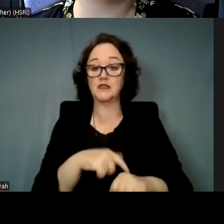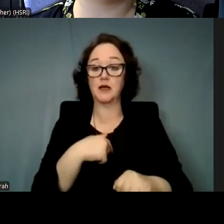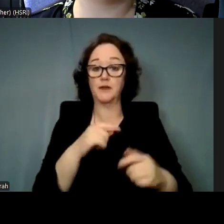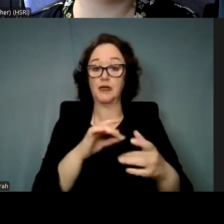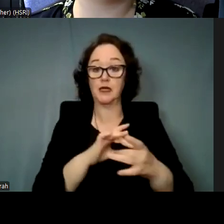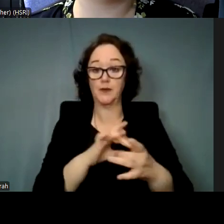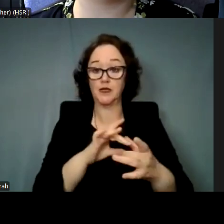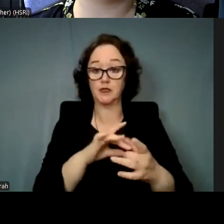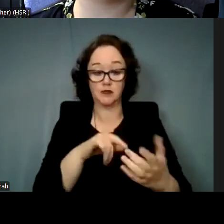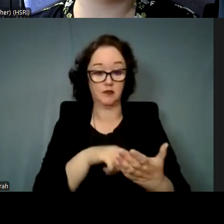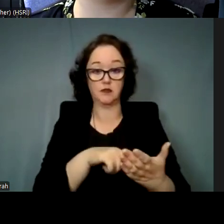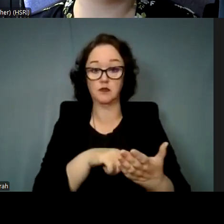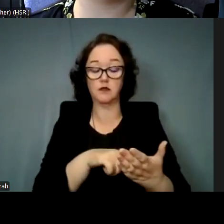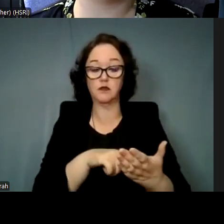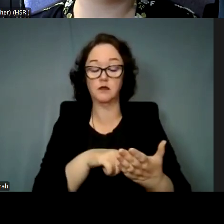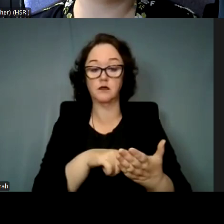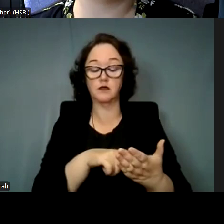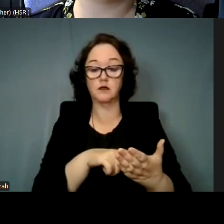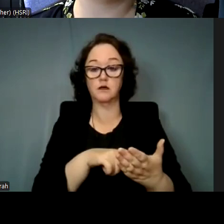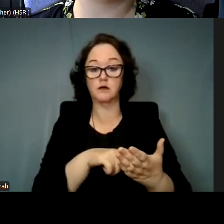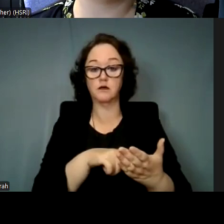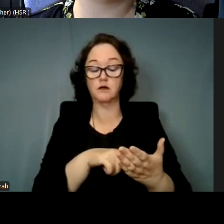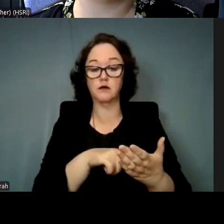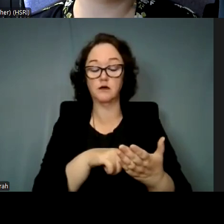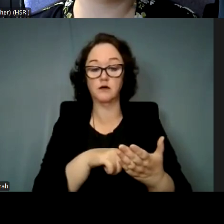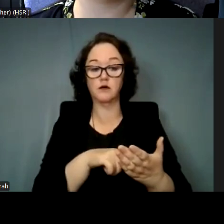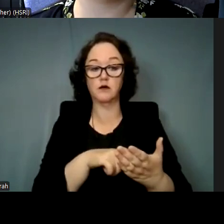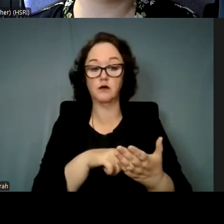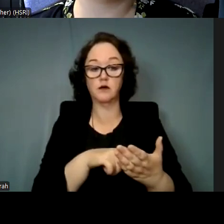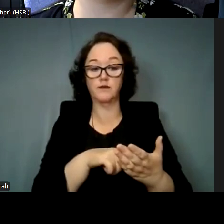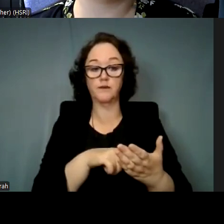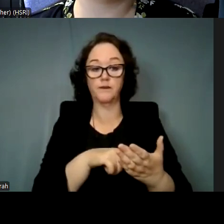another service dog, and I found out that certain parts of my